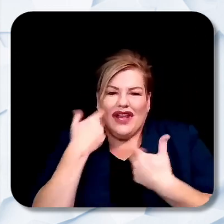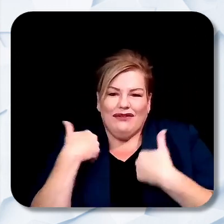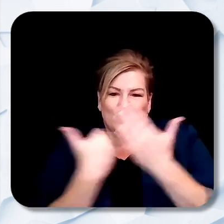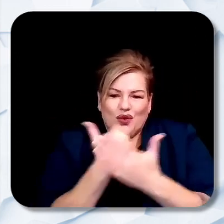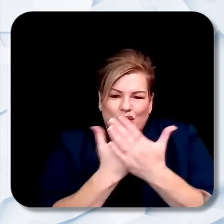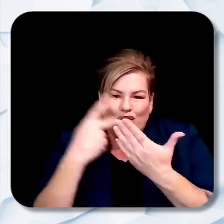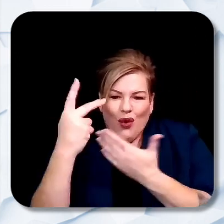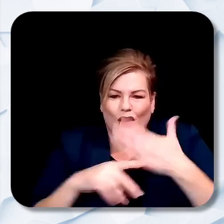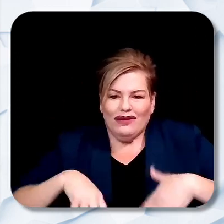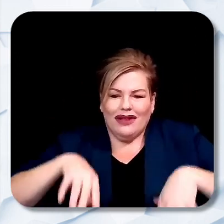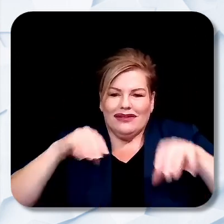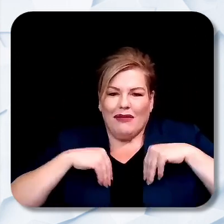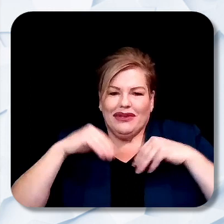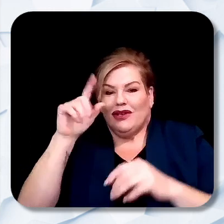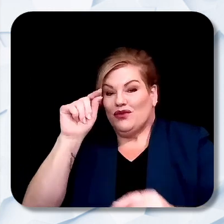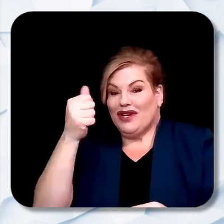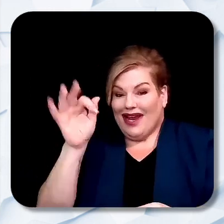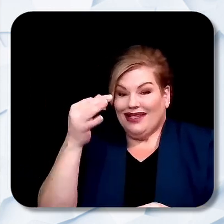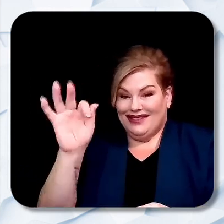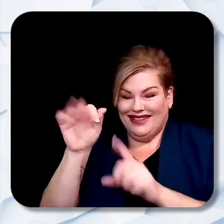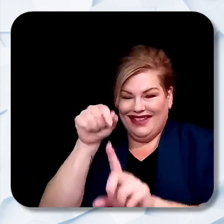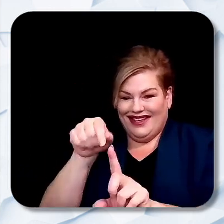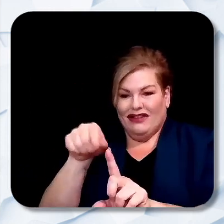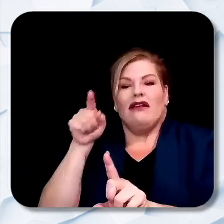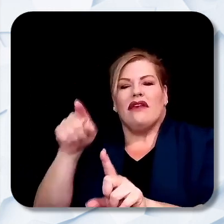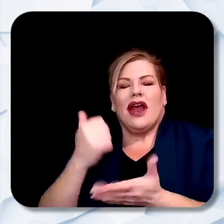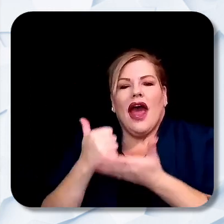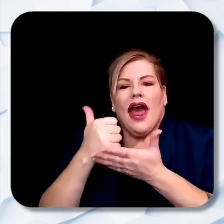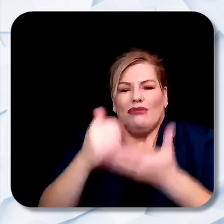if the standards tell our teachers, our educators, our instructional aids um what